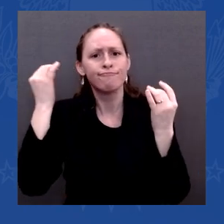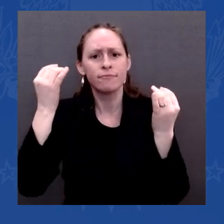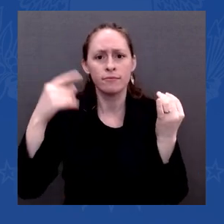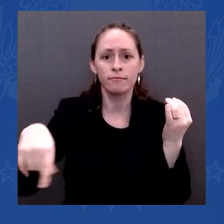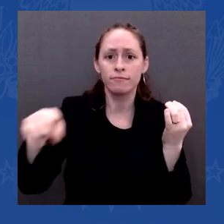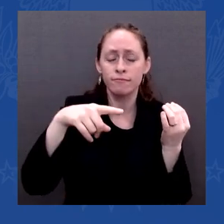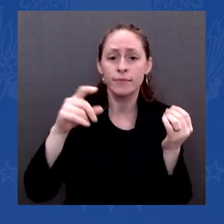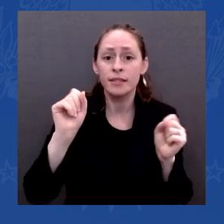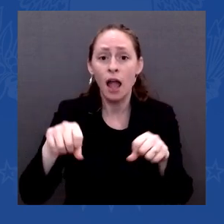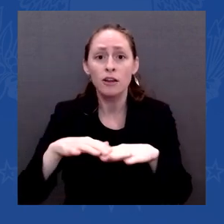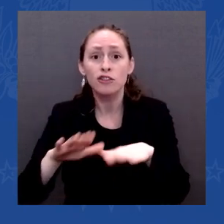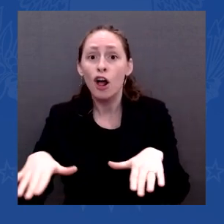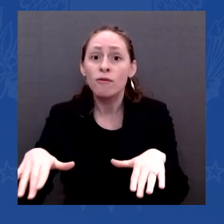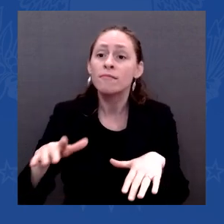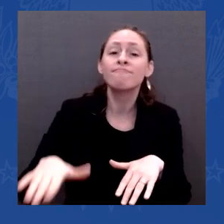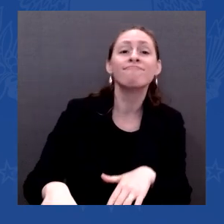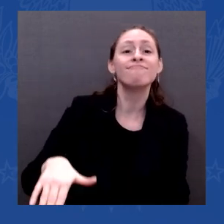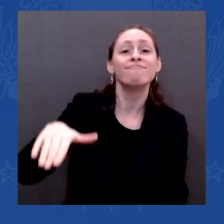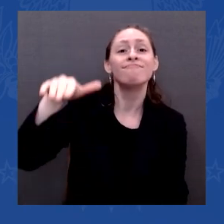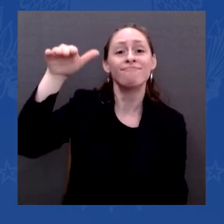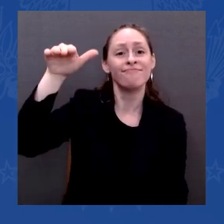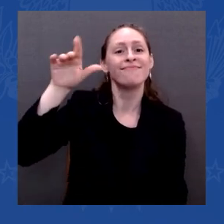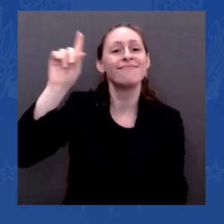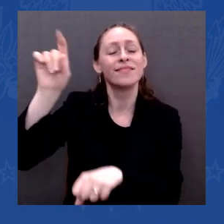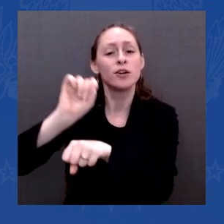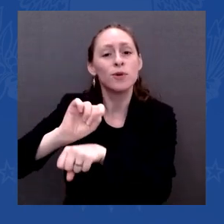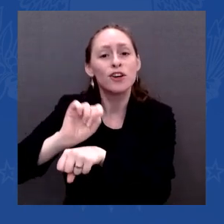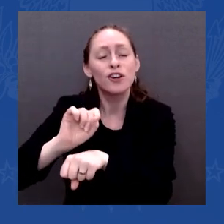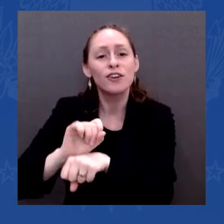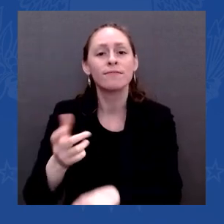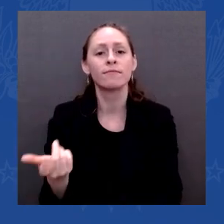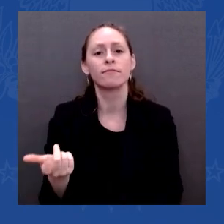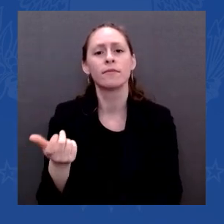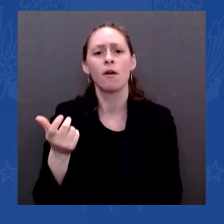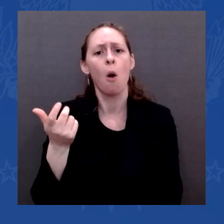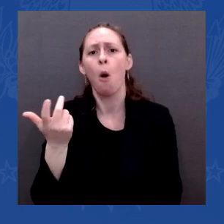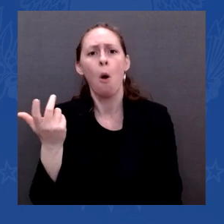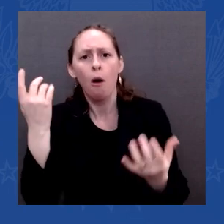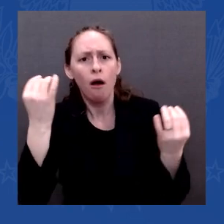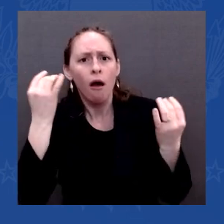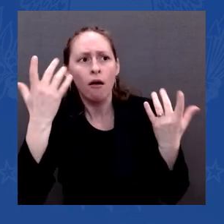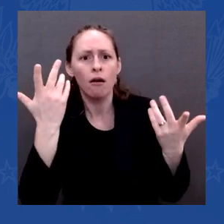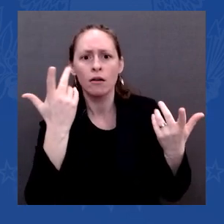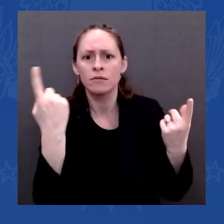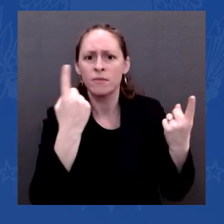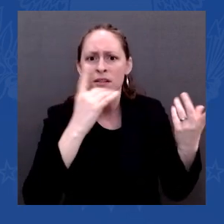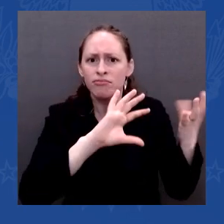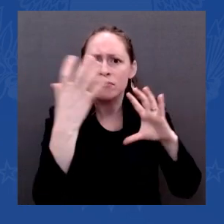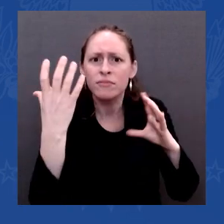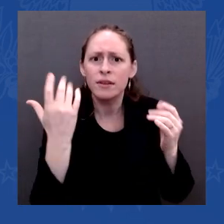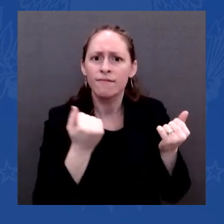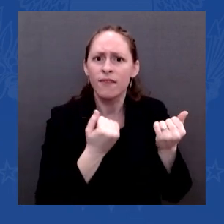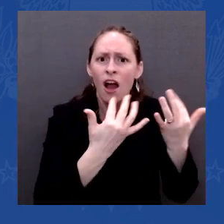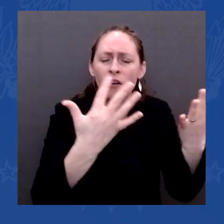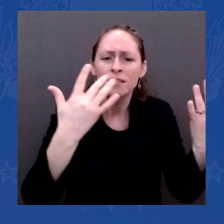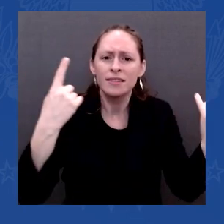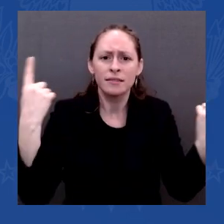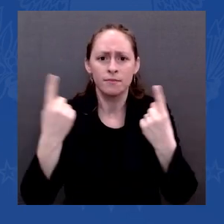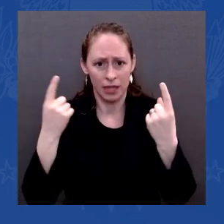You know, all of these questions, they’re not partisan, but they’re practical. People you [they] look to are you. They’re the people you look --